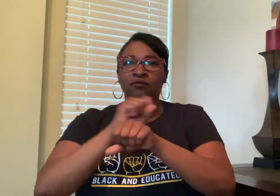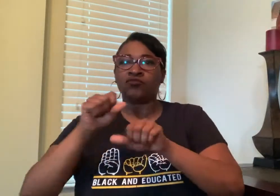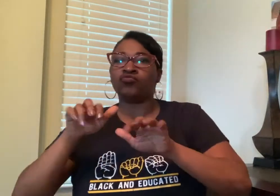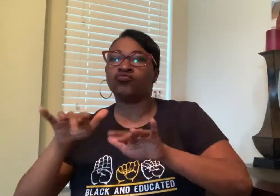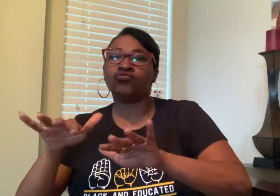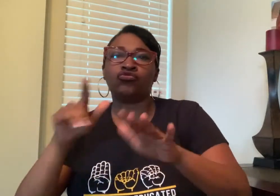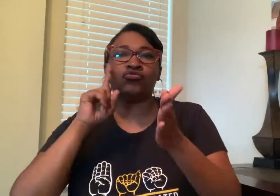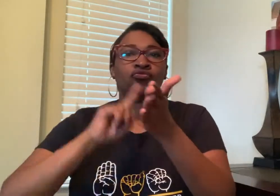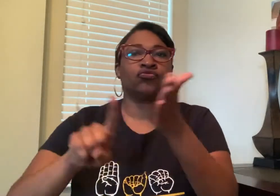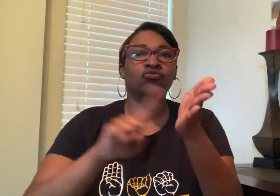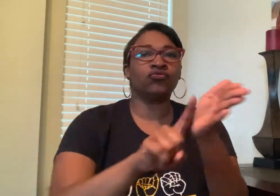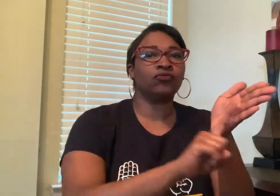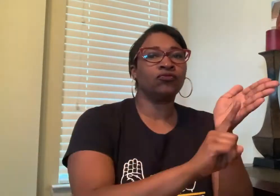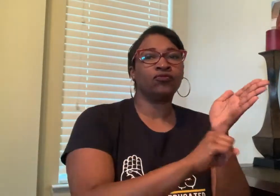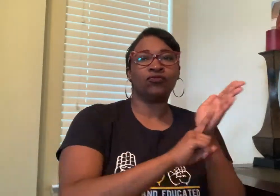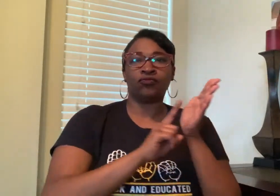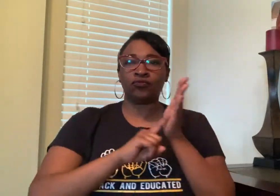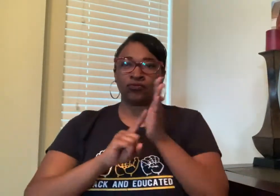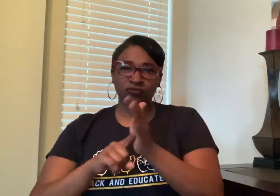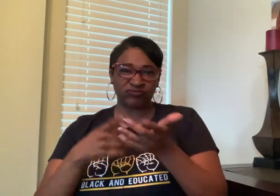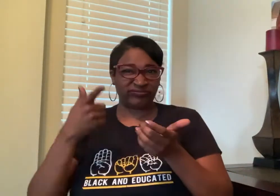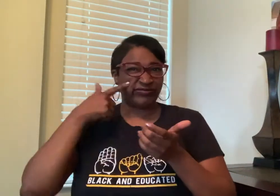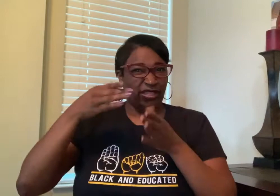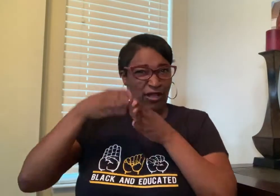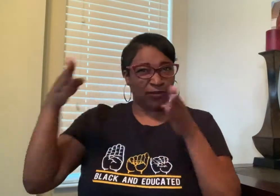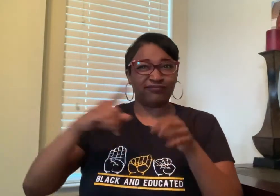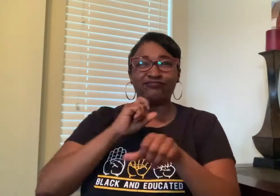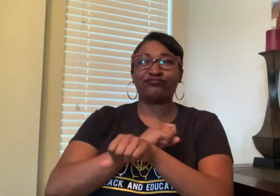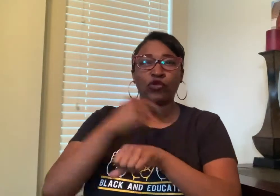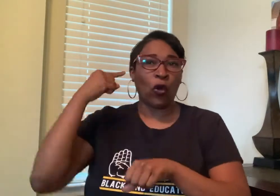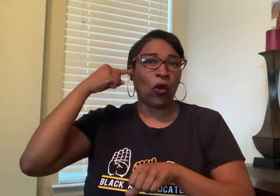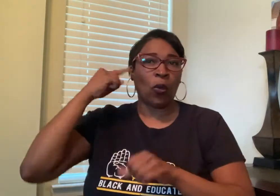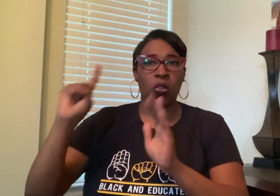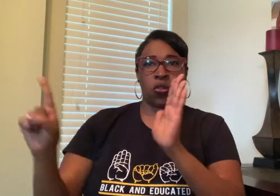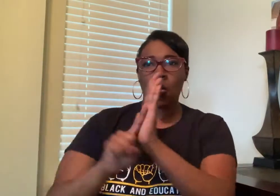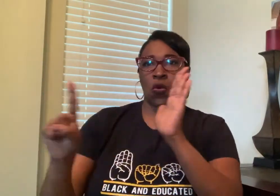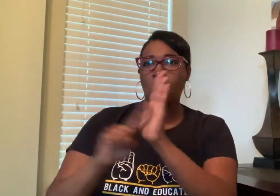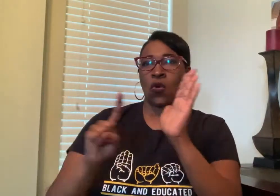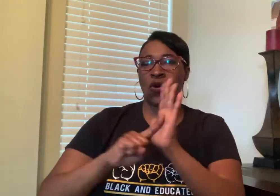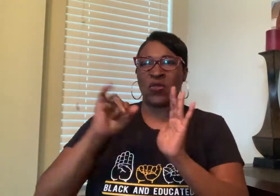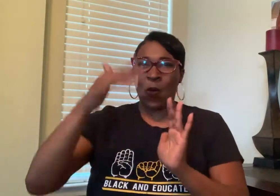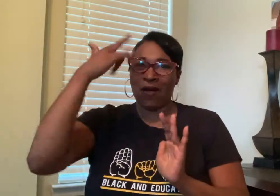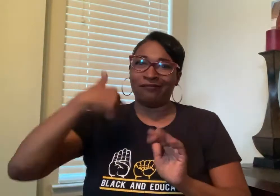They searched the place and indicated that the neighbor had heard the alarm, thus the reason for their visit.